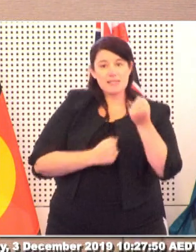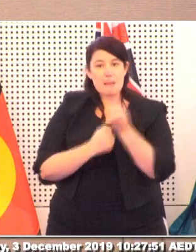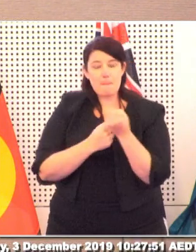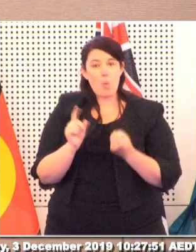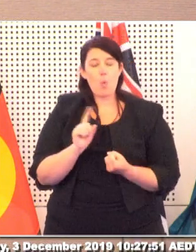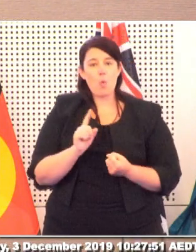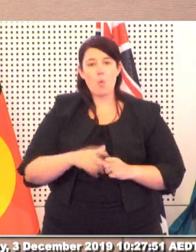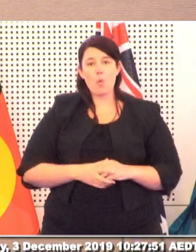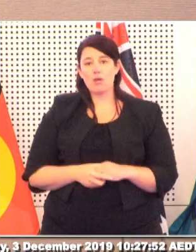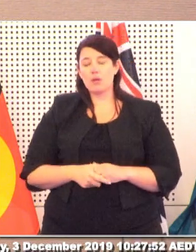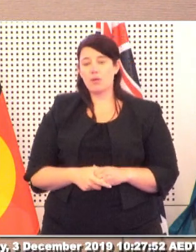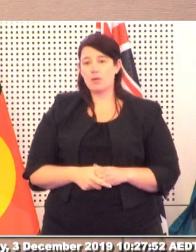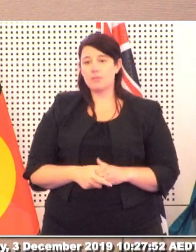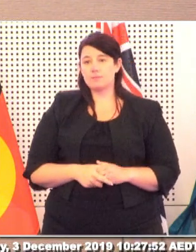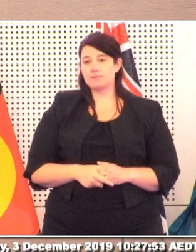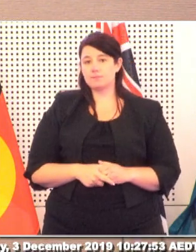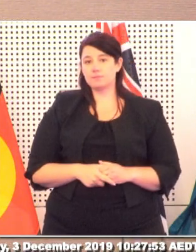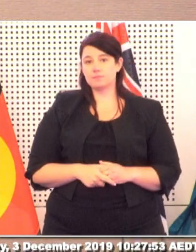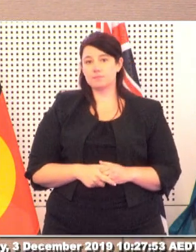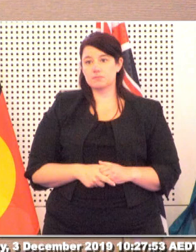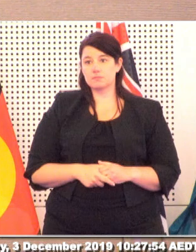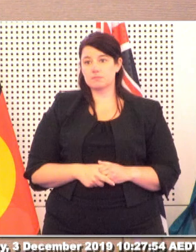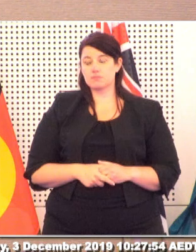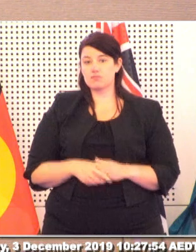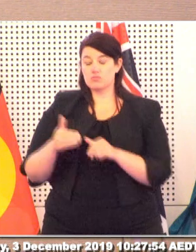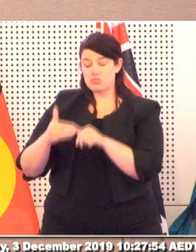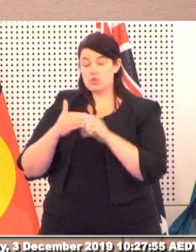I think the ideal is where people have a choice about where they are